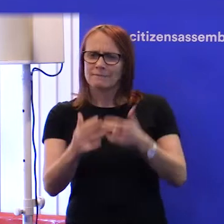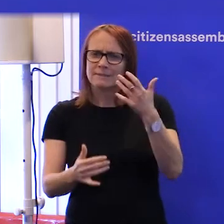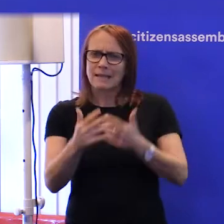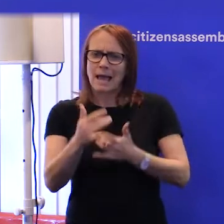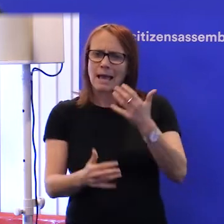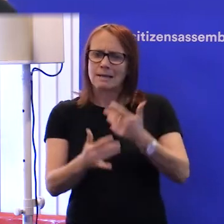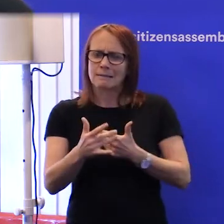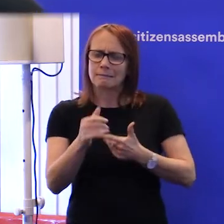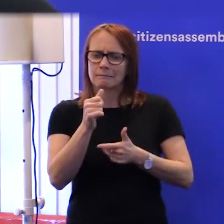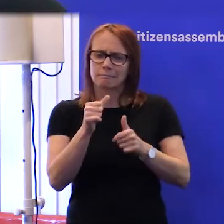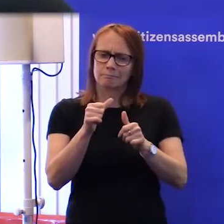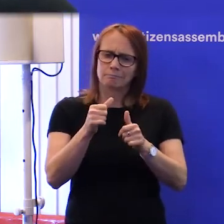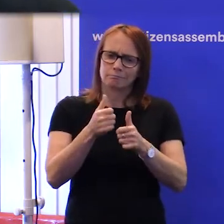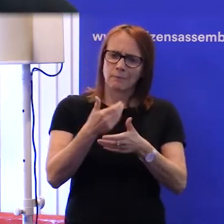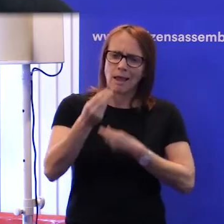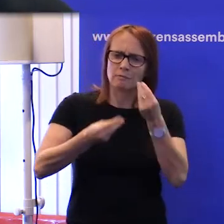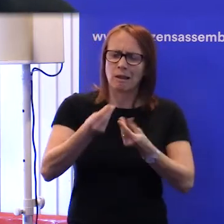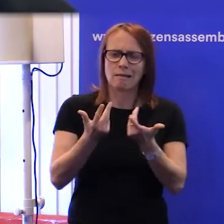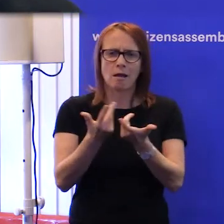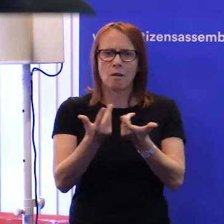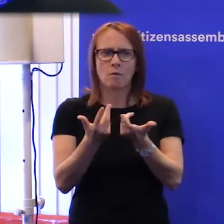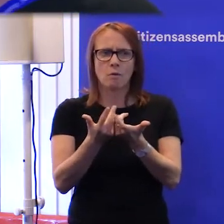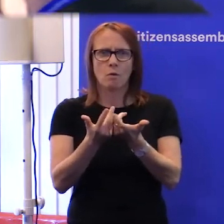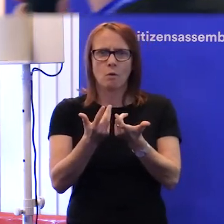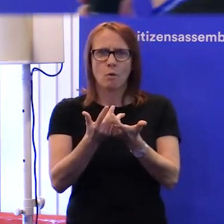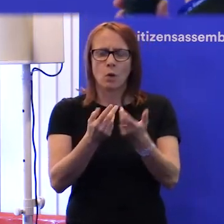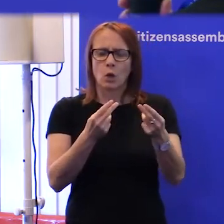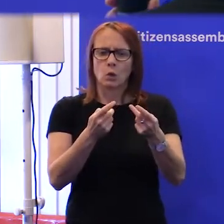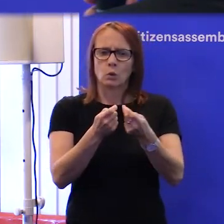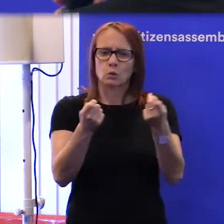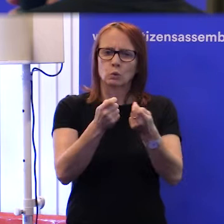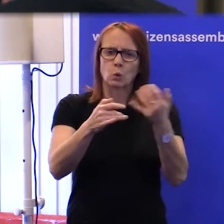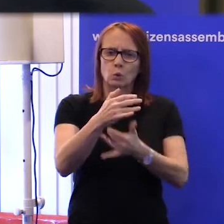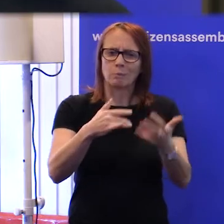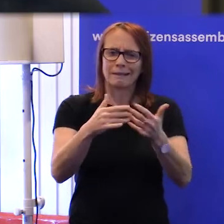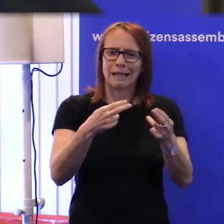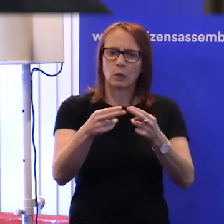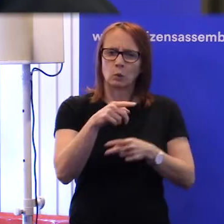and you know how the proportion of news of social media it's actually gone